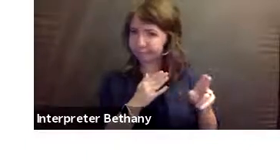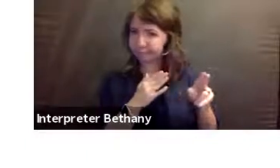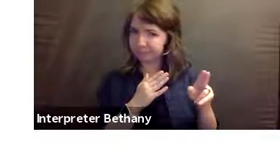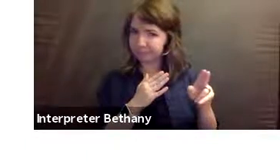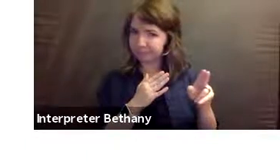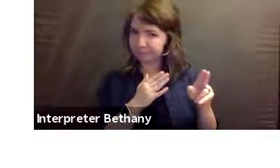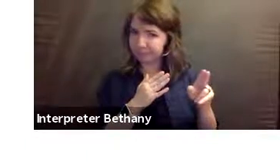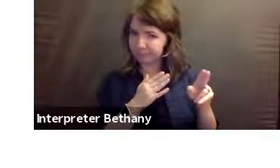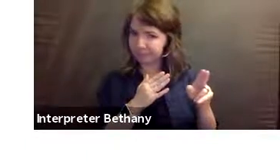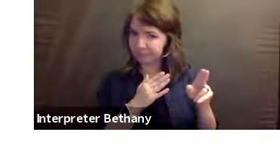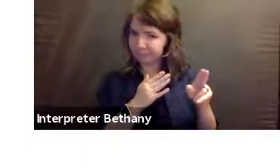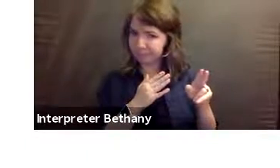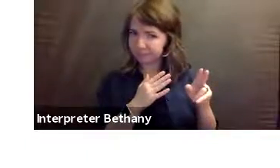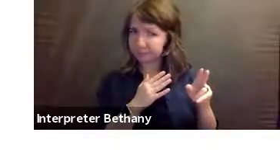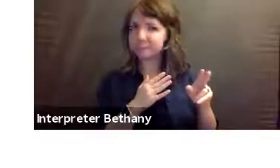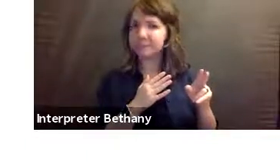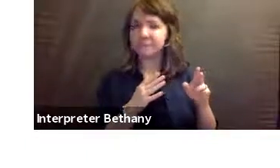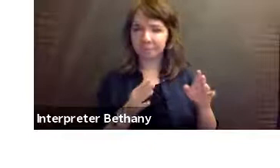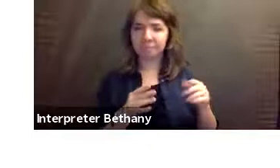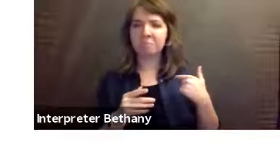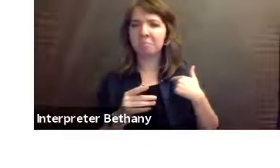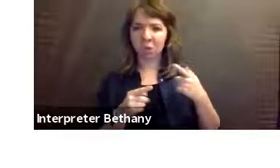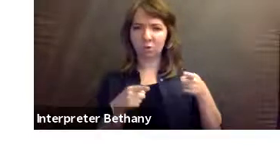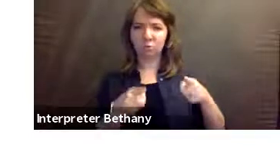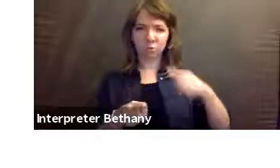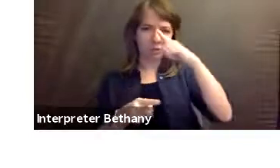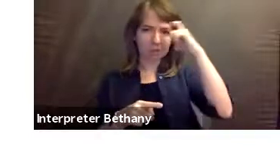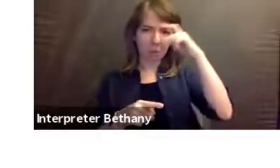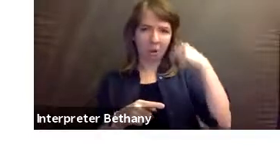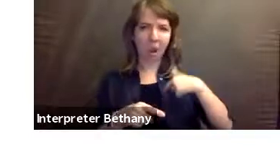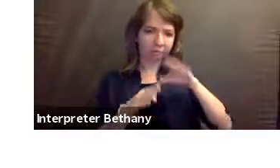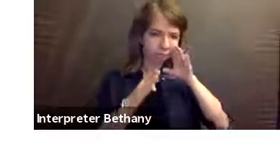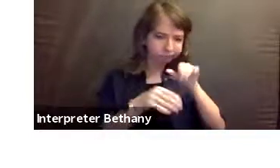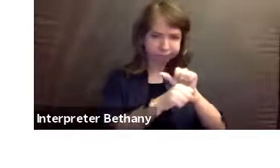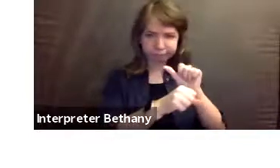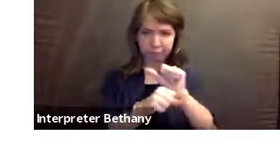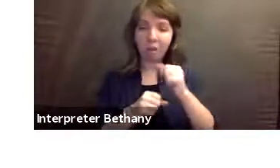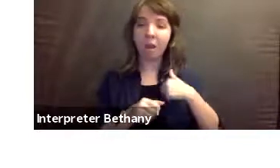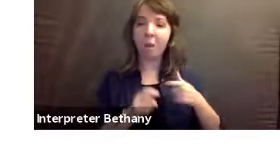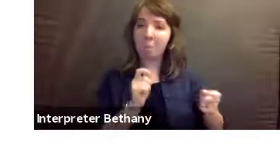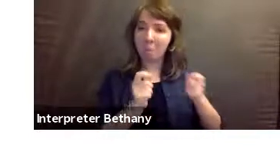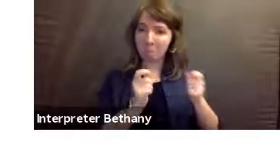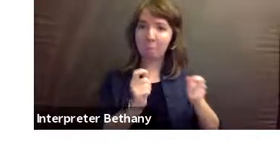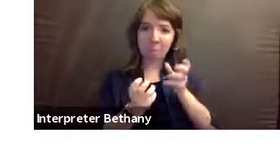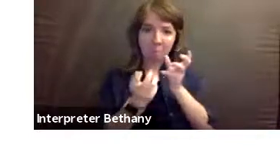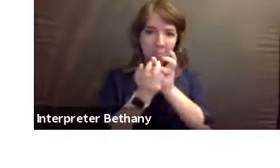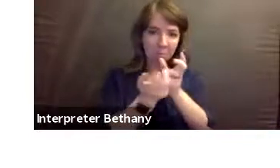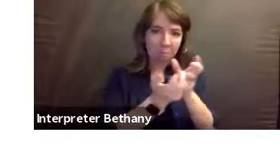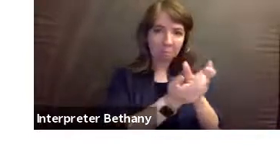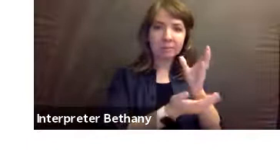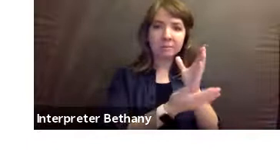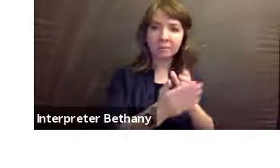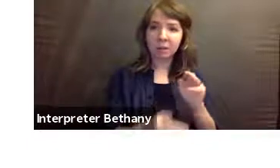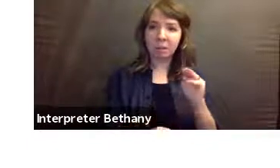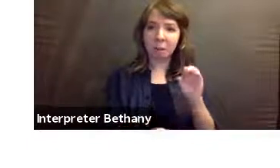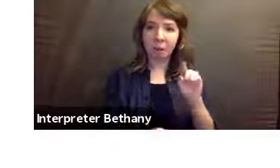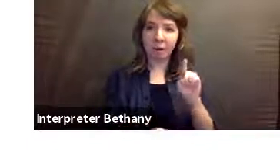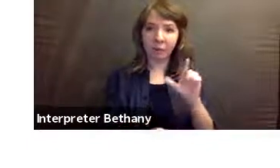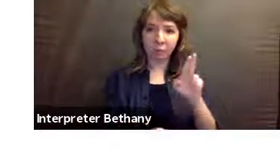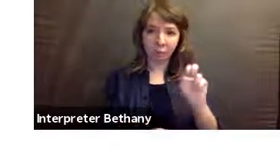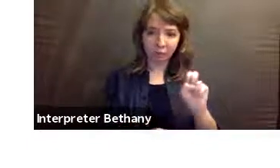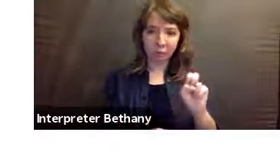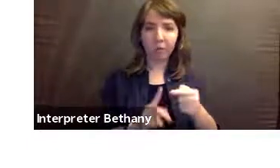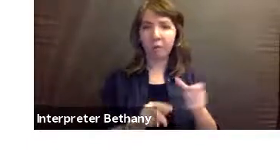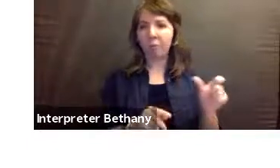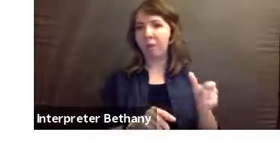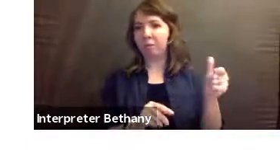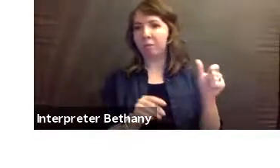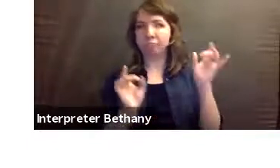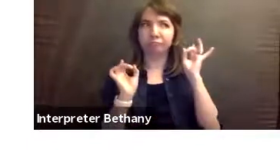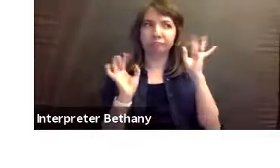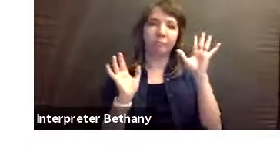Linda Kobashigawa: You. I was working on them over the summer I was able to adapt some modules from another amazing college community college library in California.